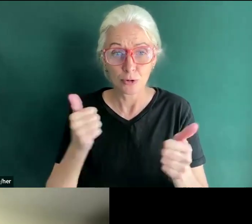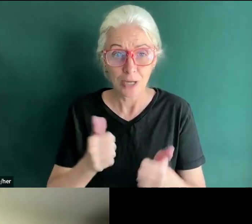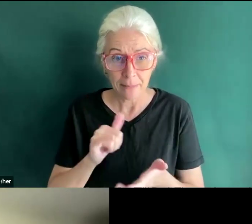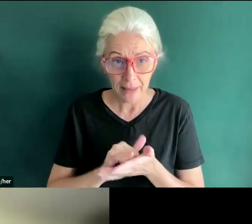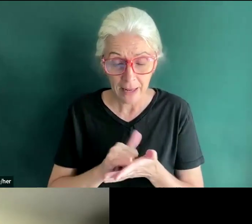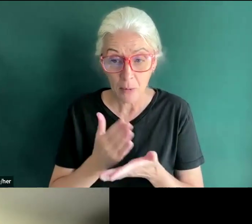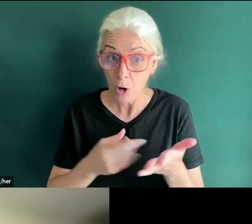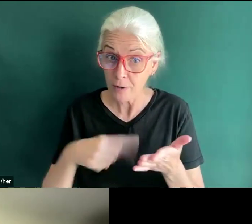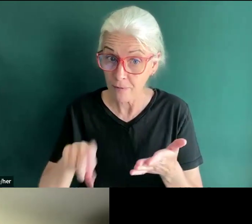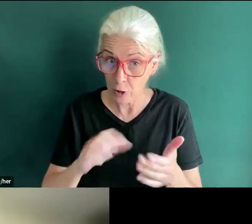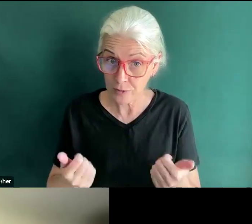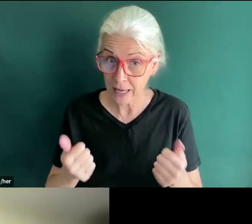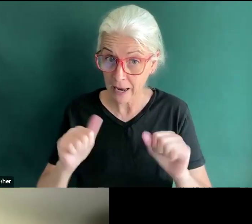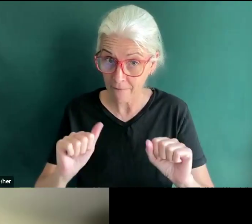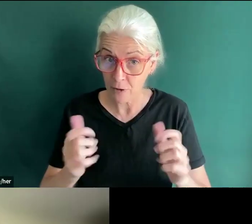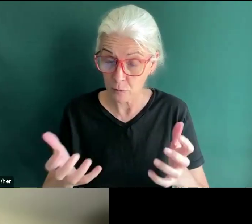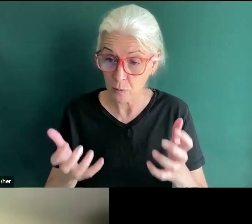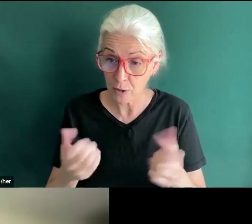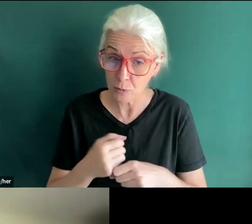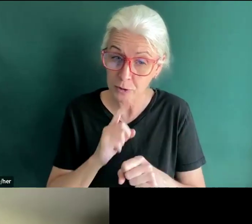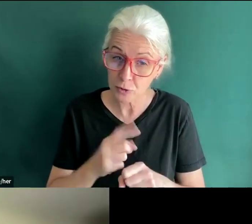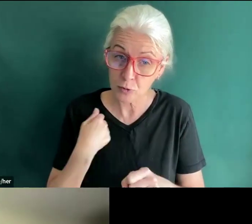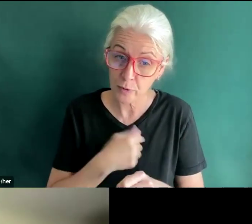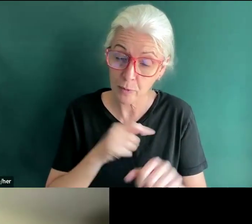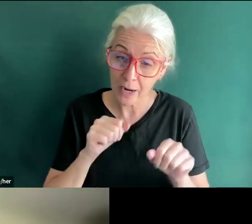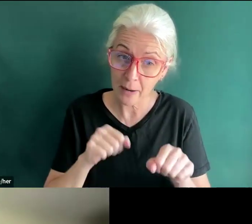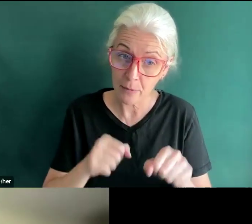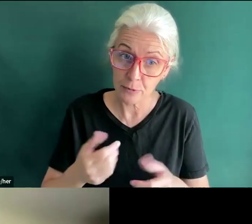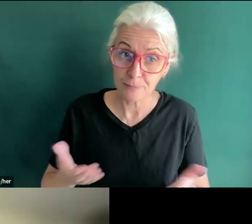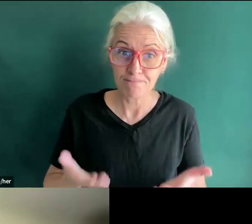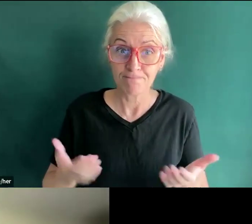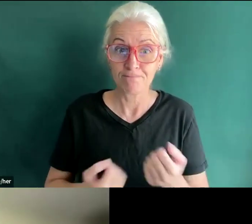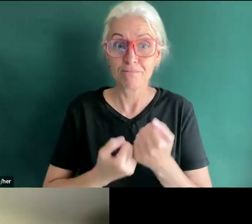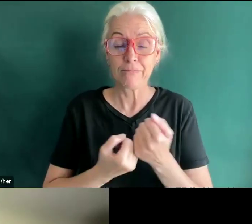of those efforts, we wanted to ensure that we were able to uplift the existing efforts that